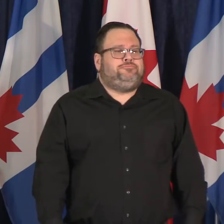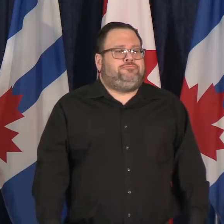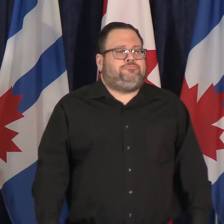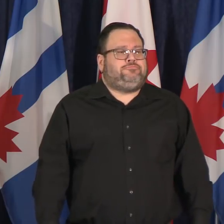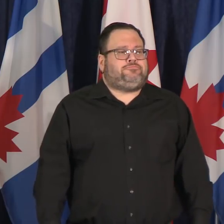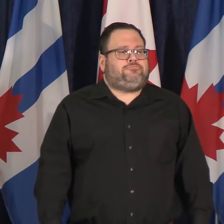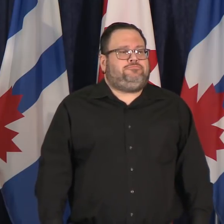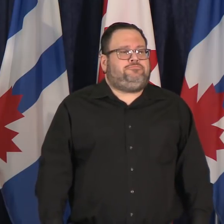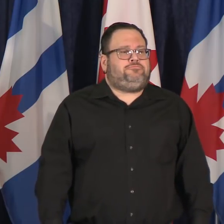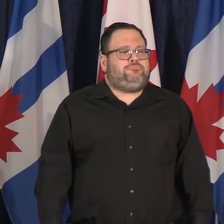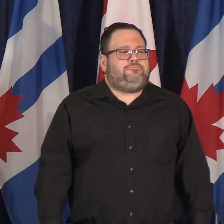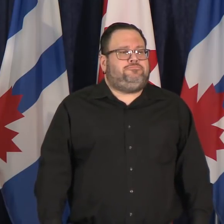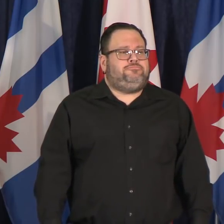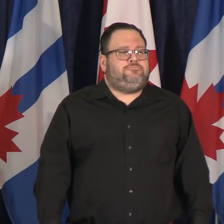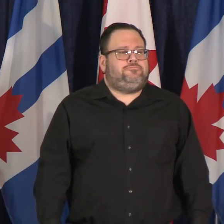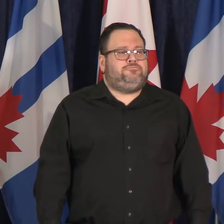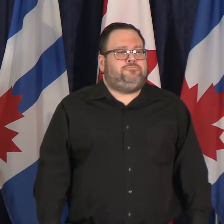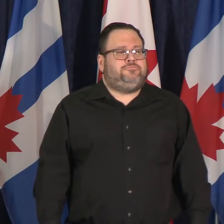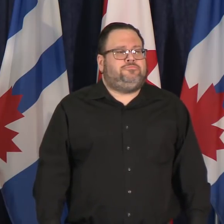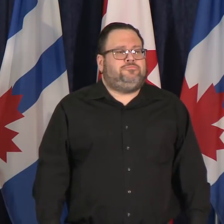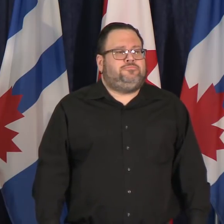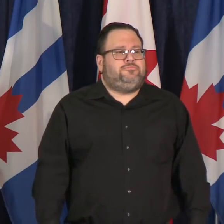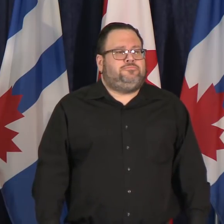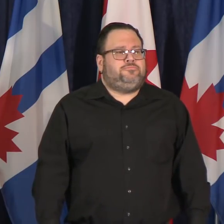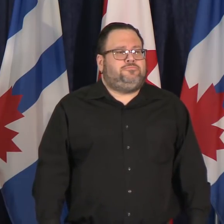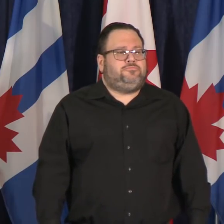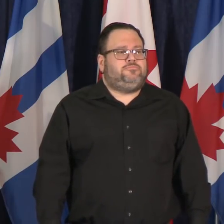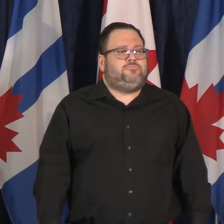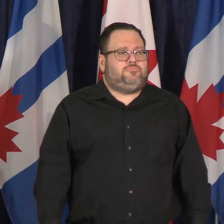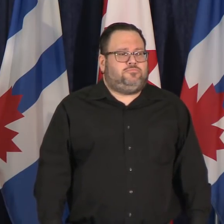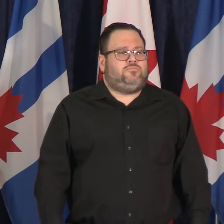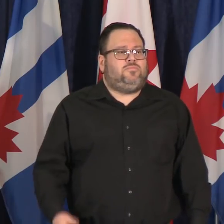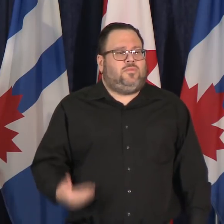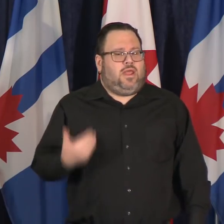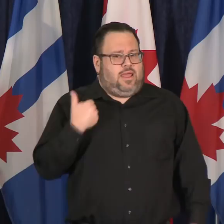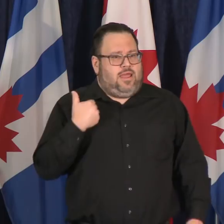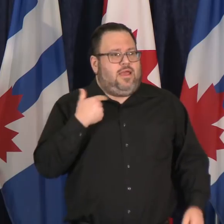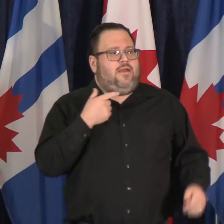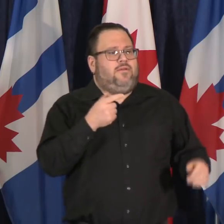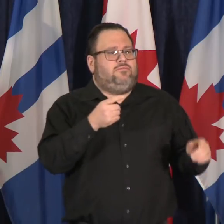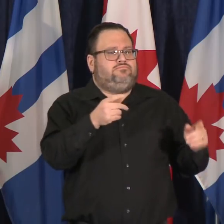together with our YouTube livestream for future briefings once we've established